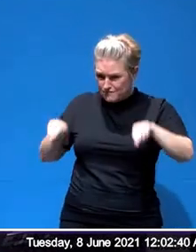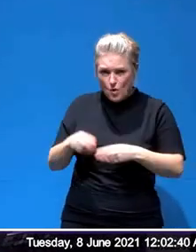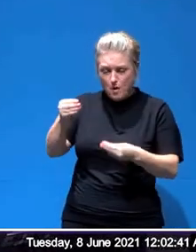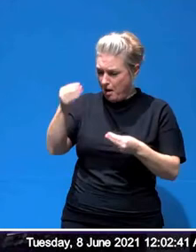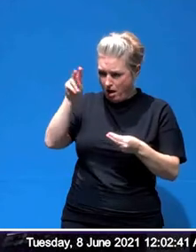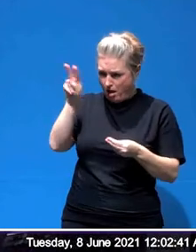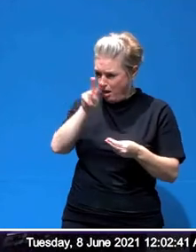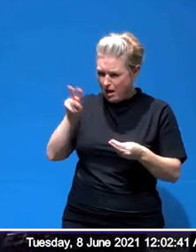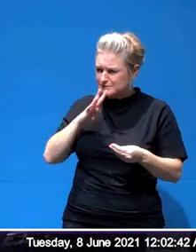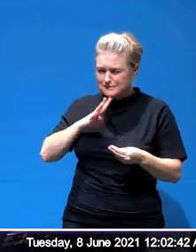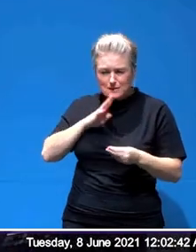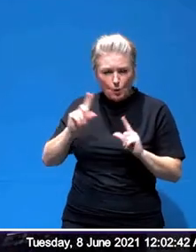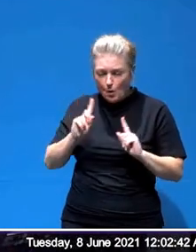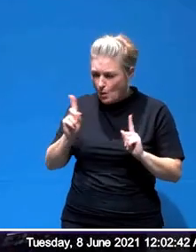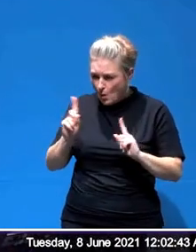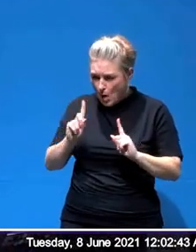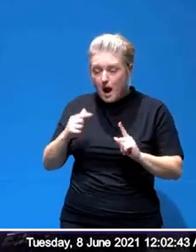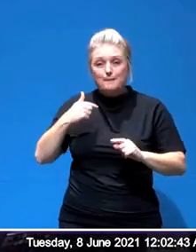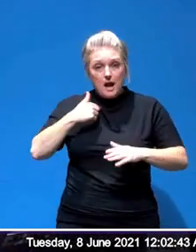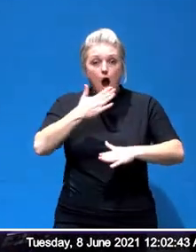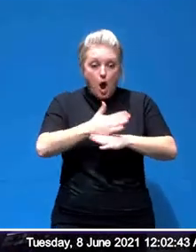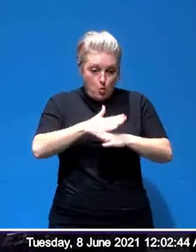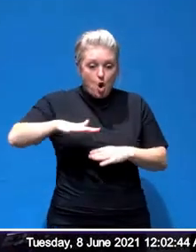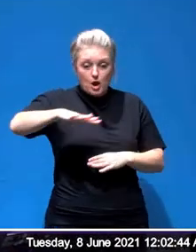so I had a better than average understanding of the terminology